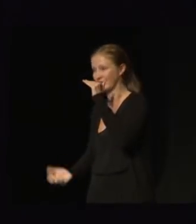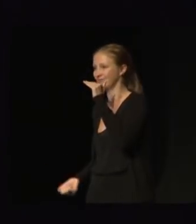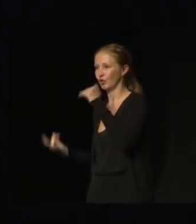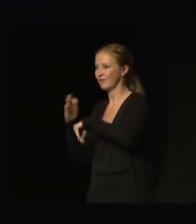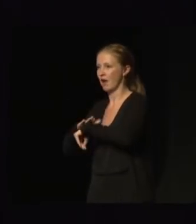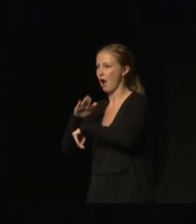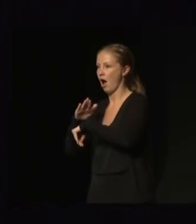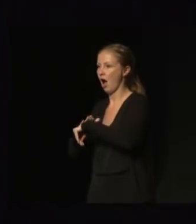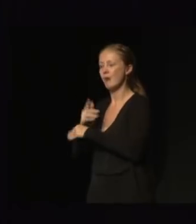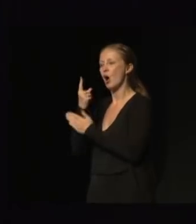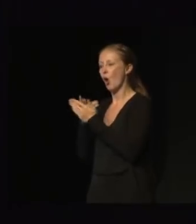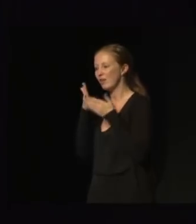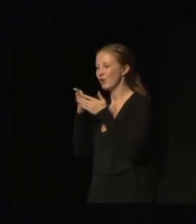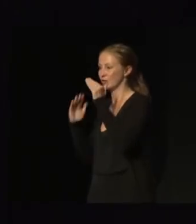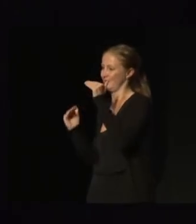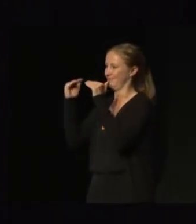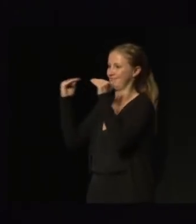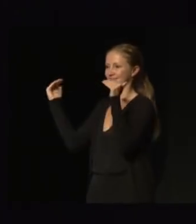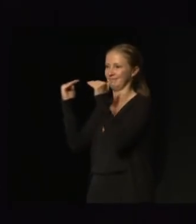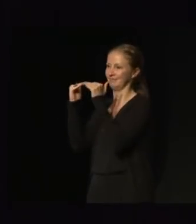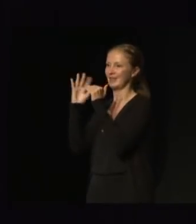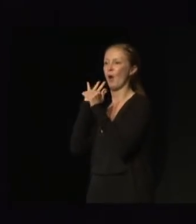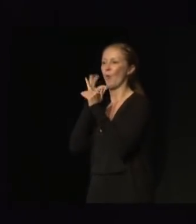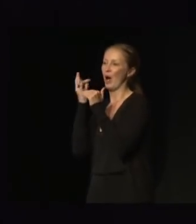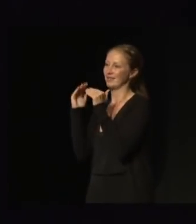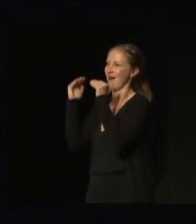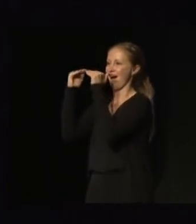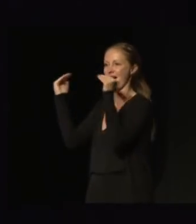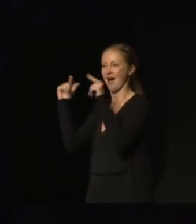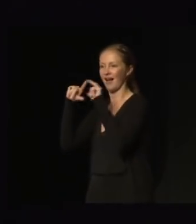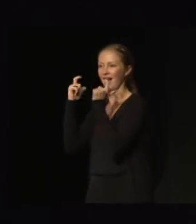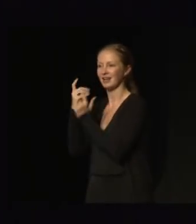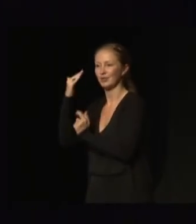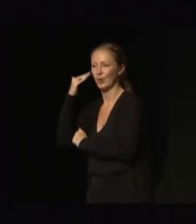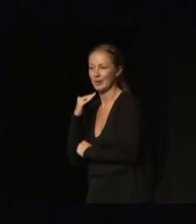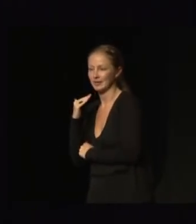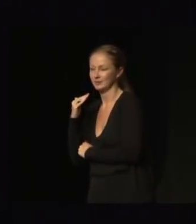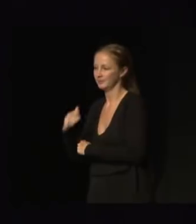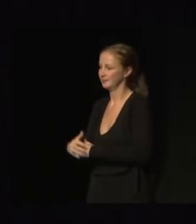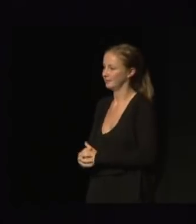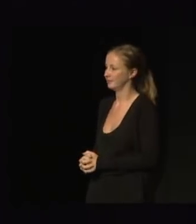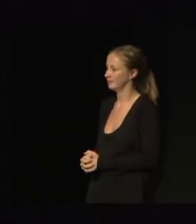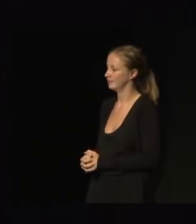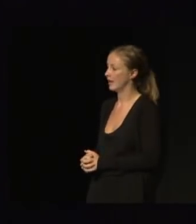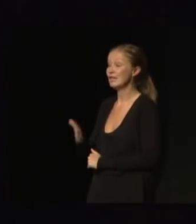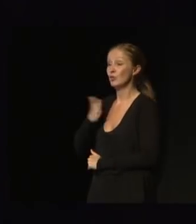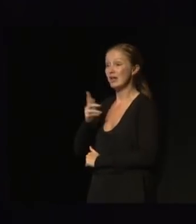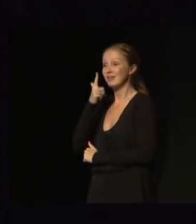of an incredible kind of energy, but the need which will be discussed by the rest of the panel I think, the need to find a way to transform feminism